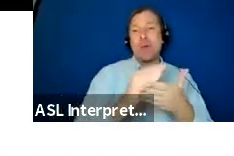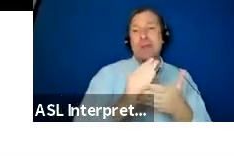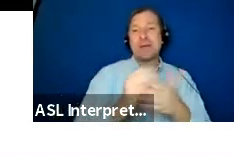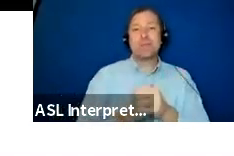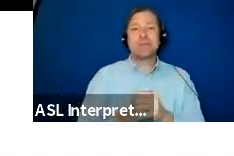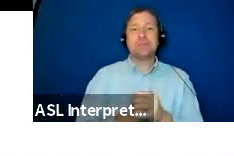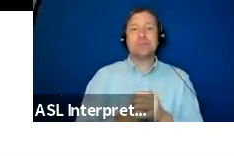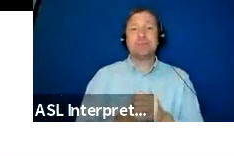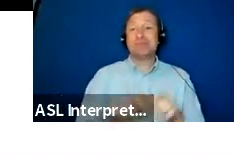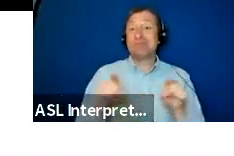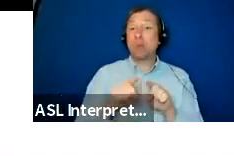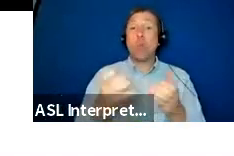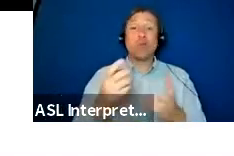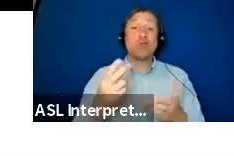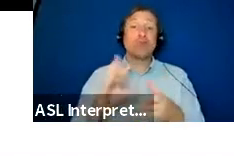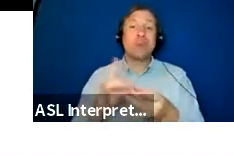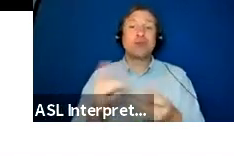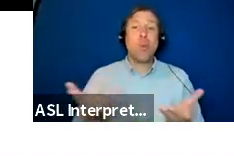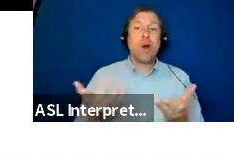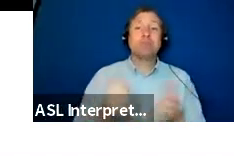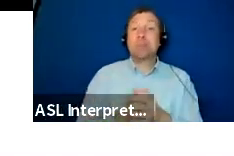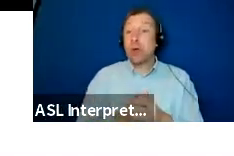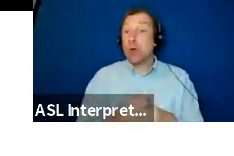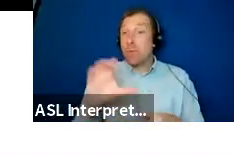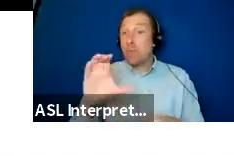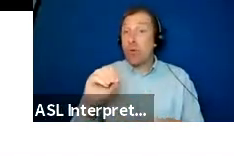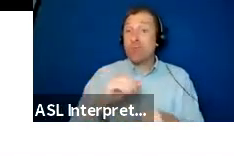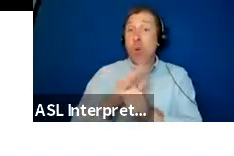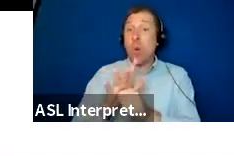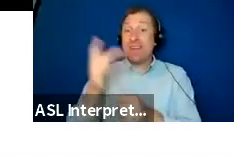Do you want to also note that as far as COVID sick leave goes, COVID sick leave